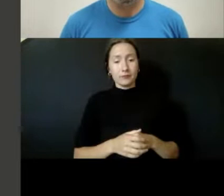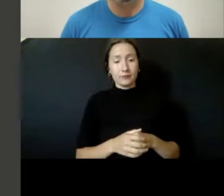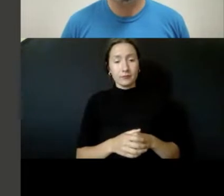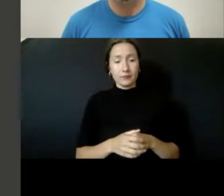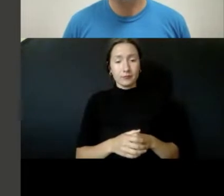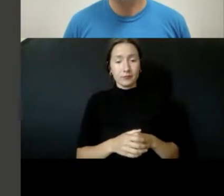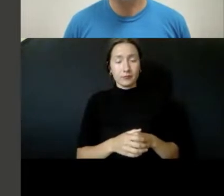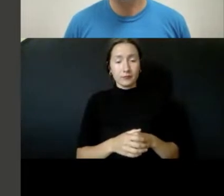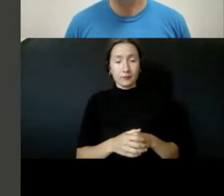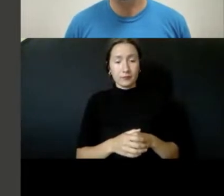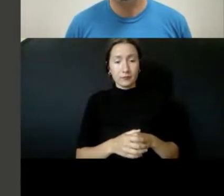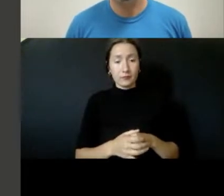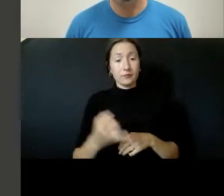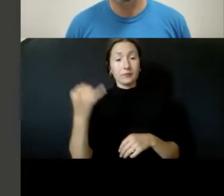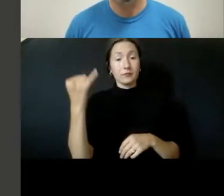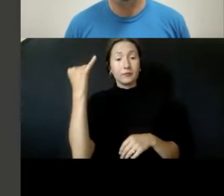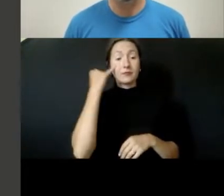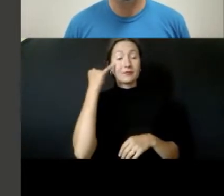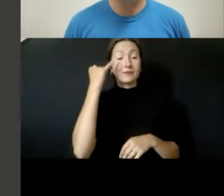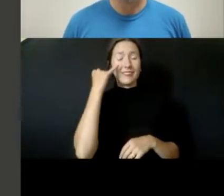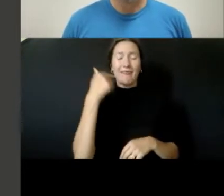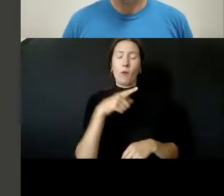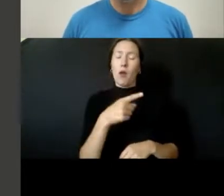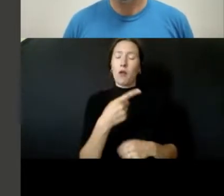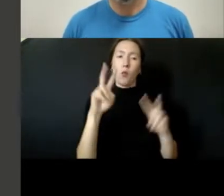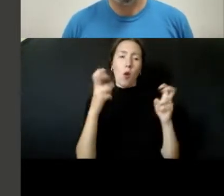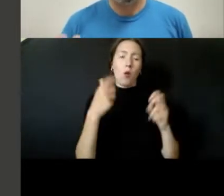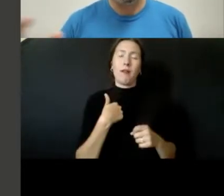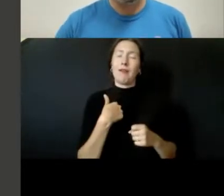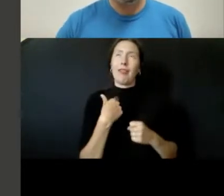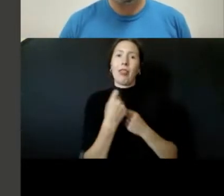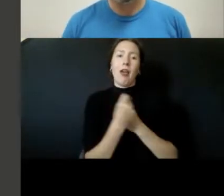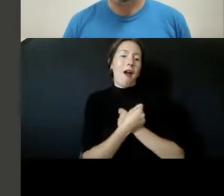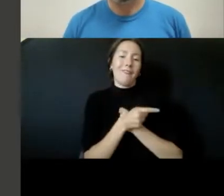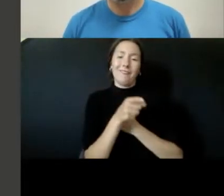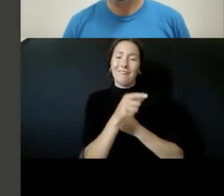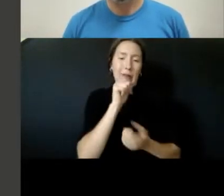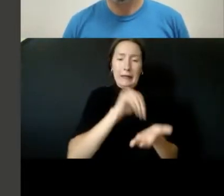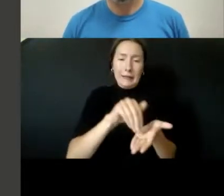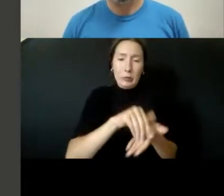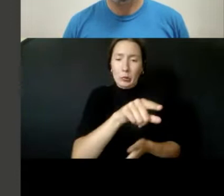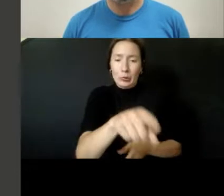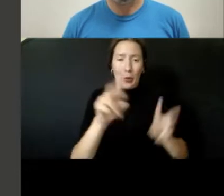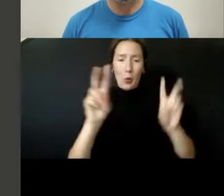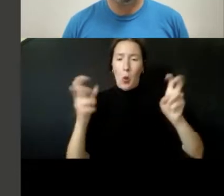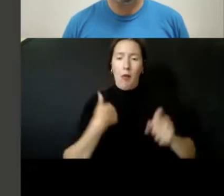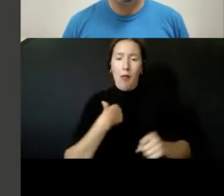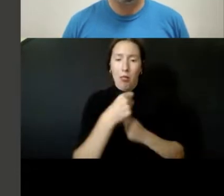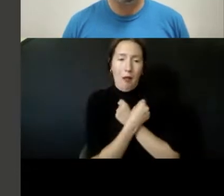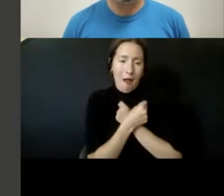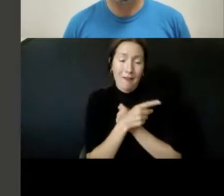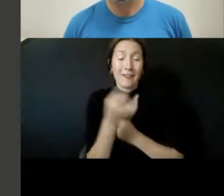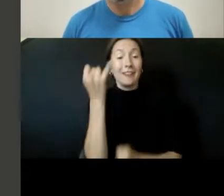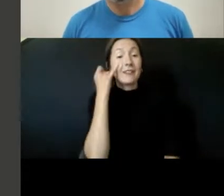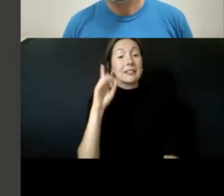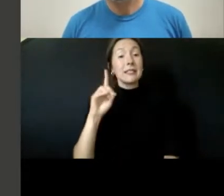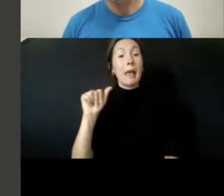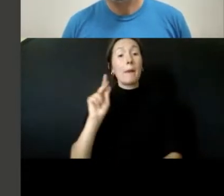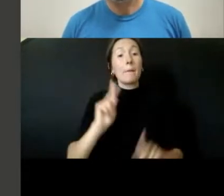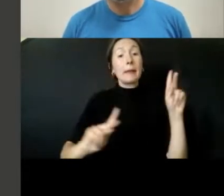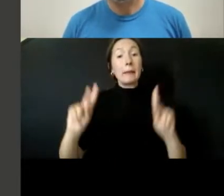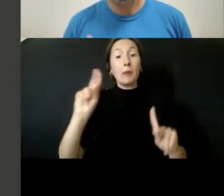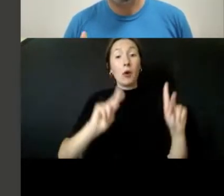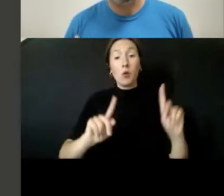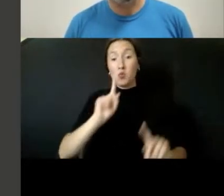take place i love this quote i referenced the the who said it and the notes just be thinking about